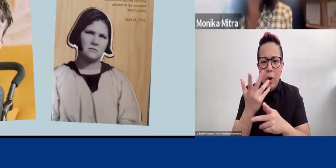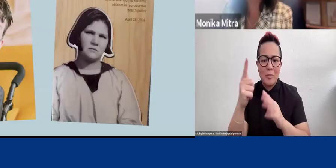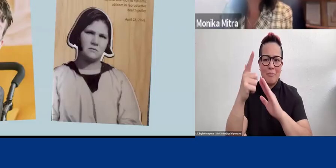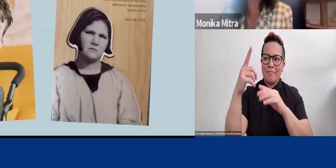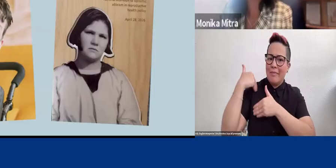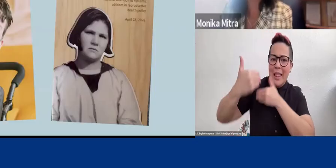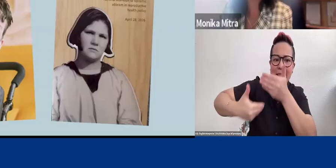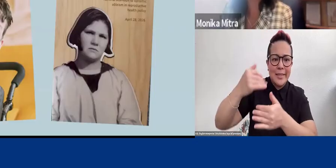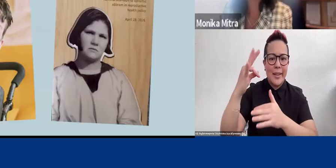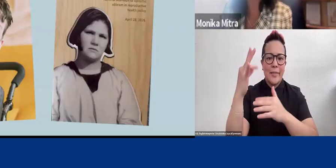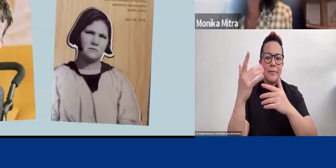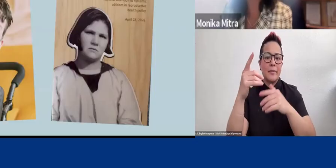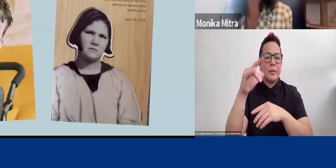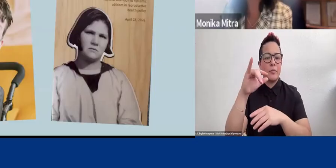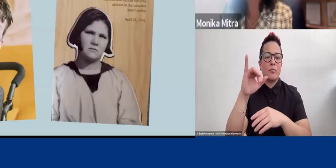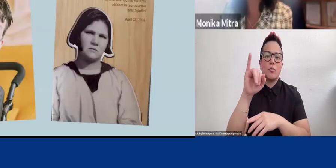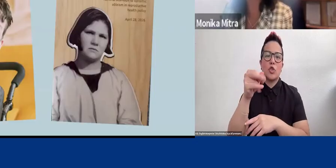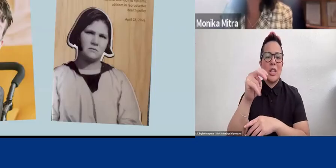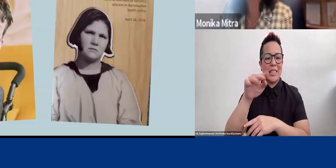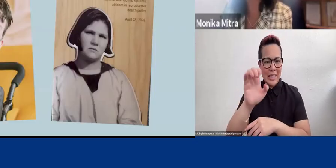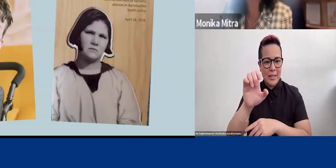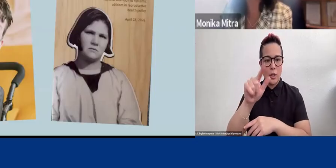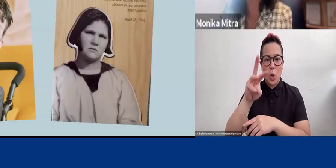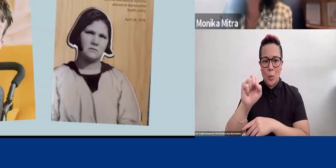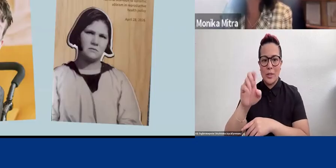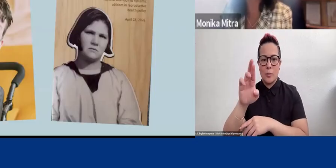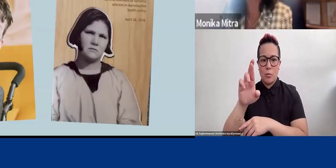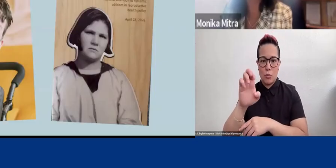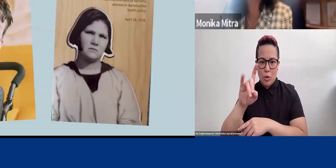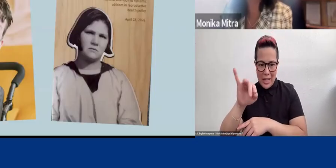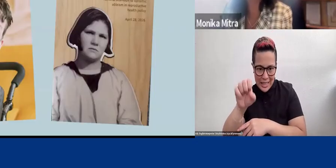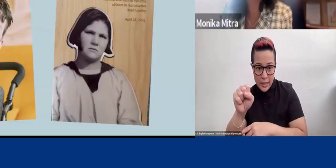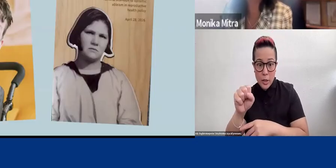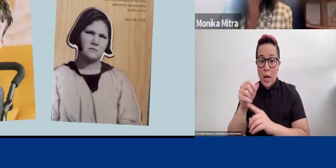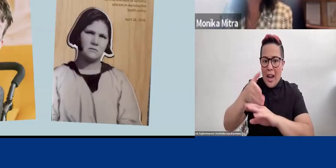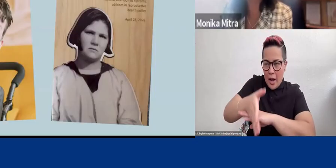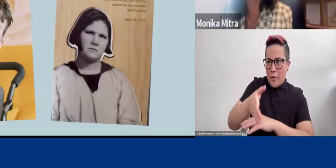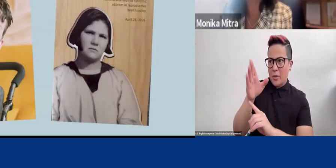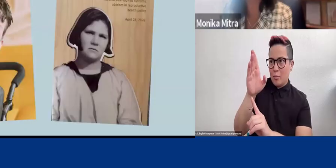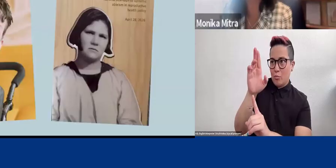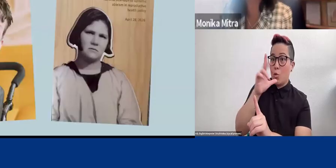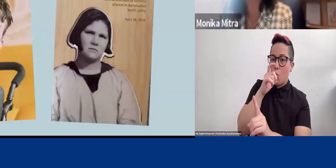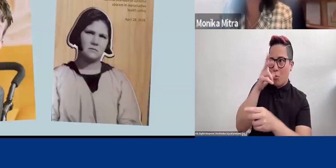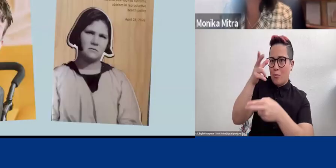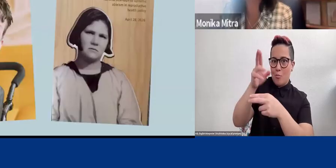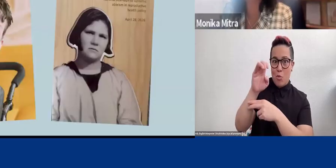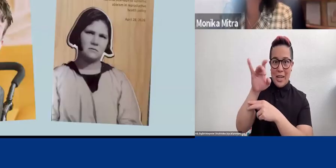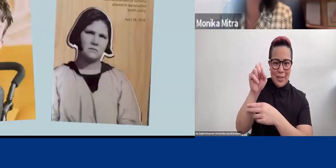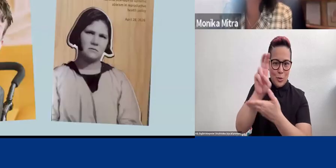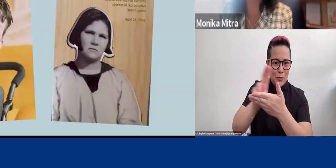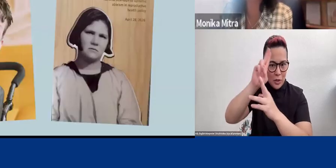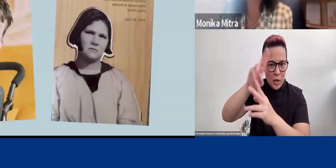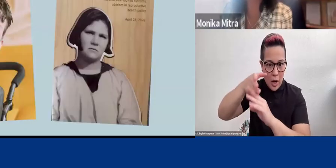Given his role in the Supreme Court decision, Buck v. Bell, which upheld the forced sterilization of disabled people.